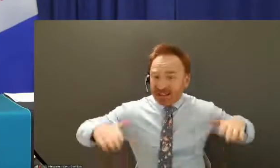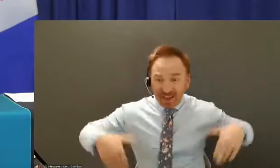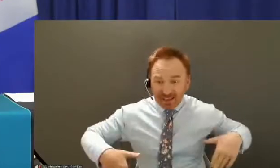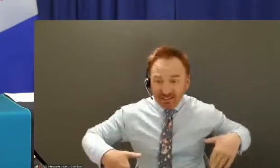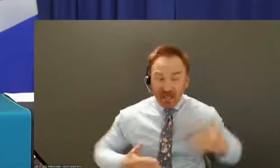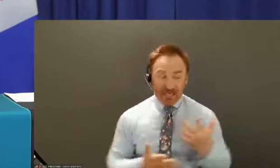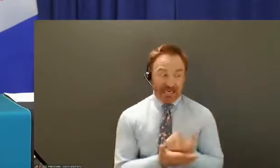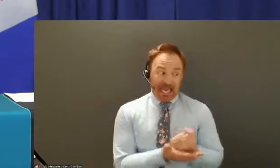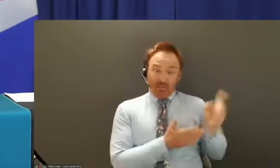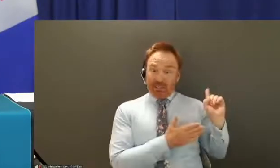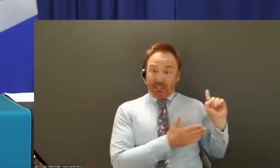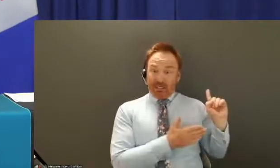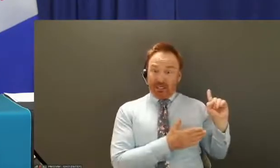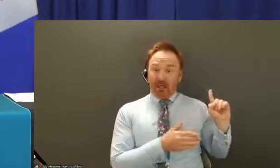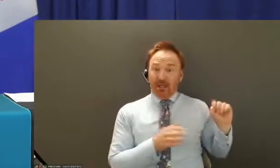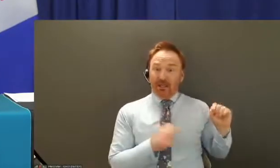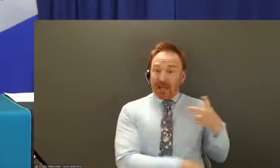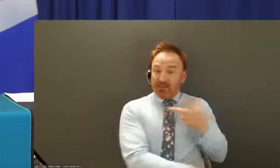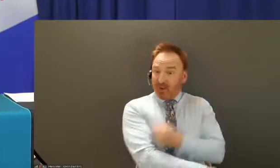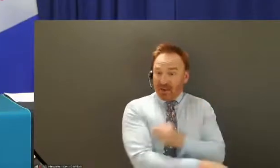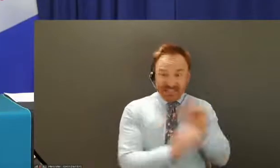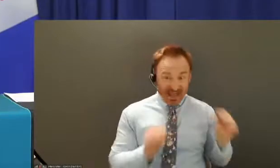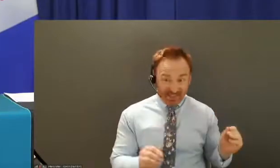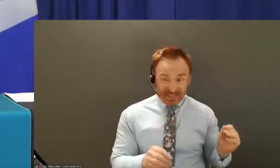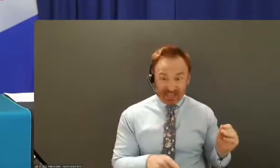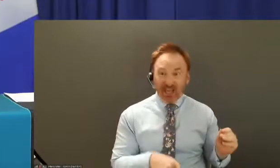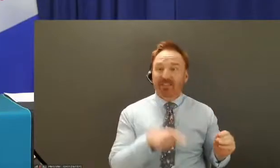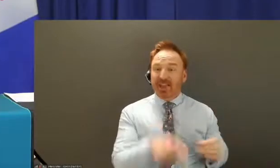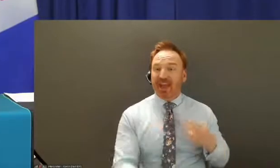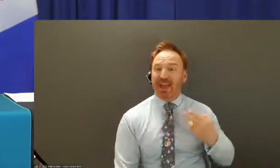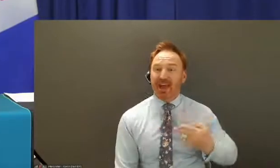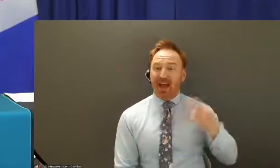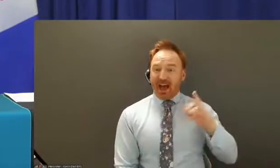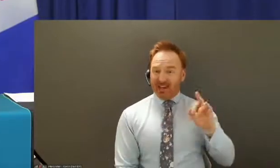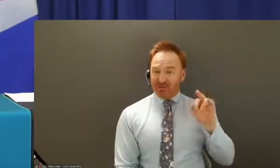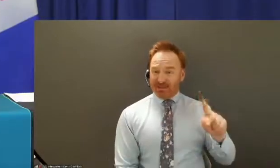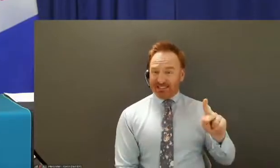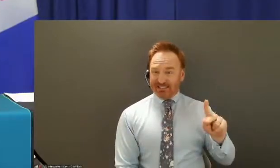details about where an infected person was but not enough